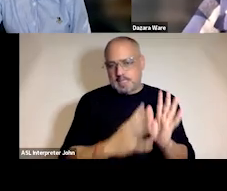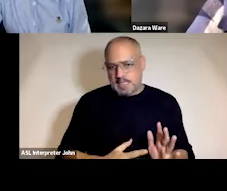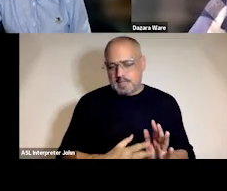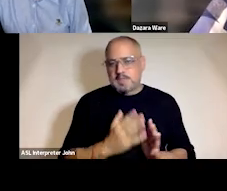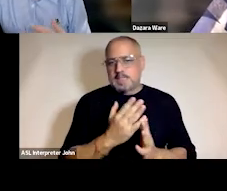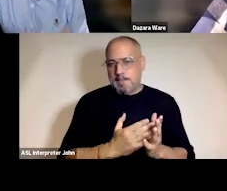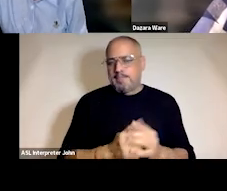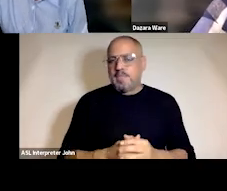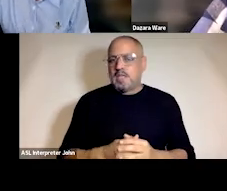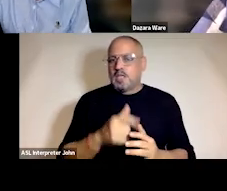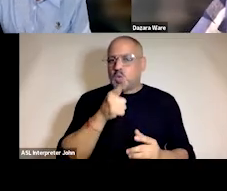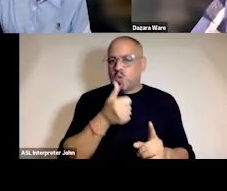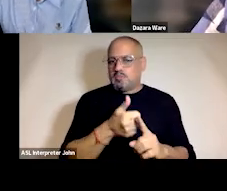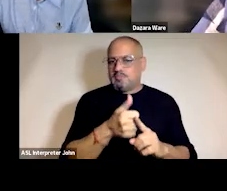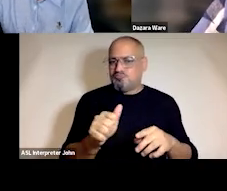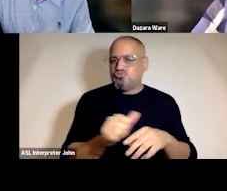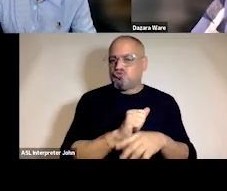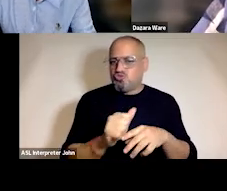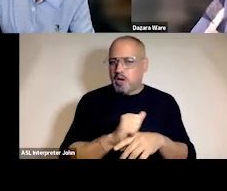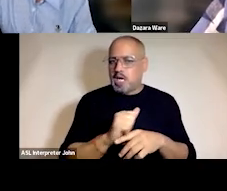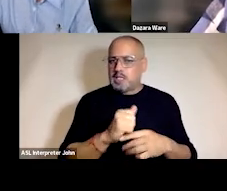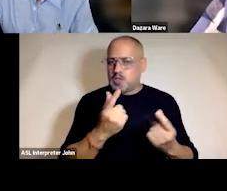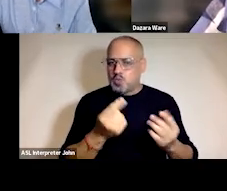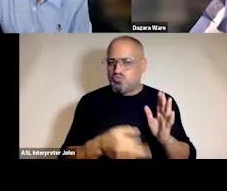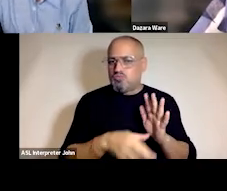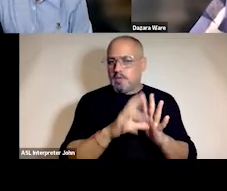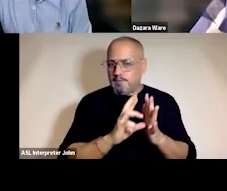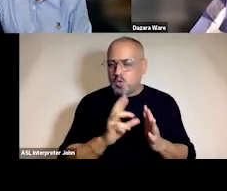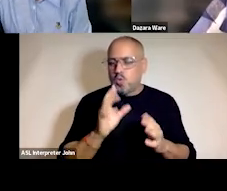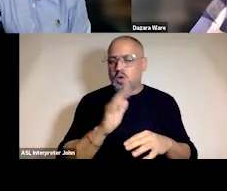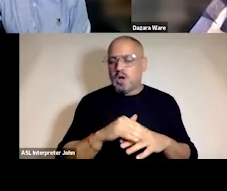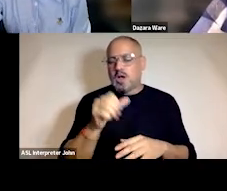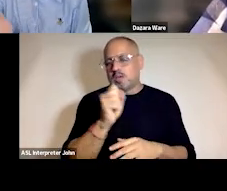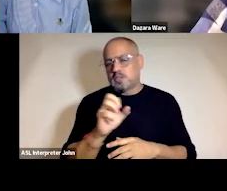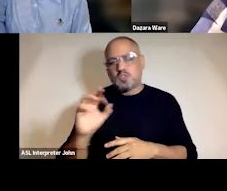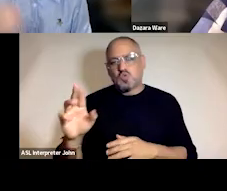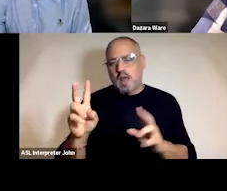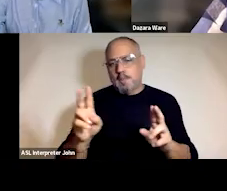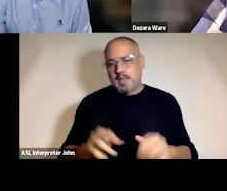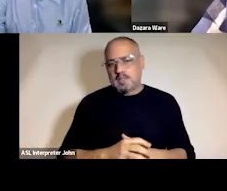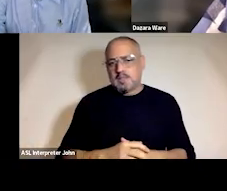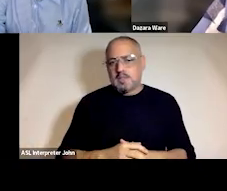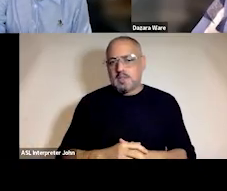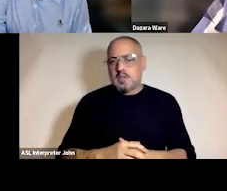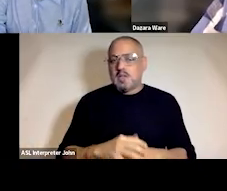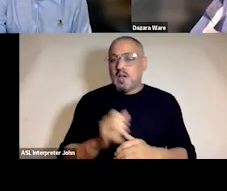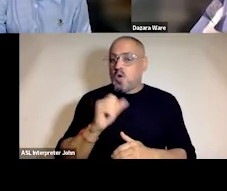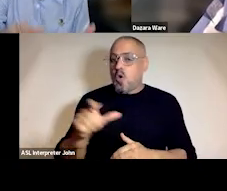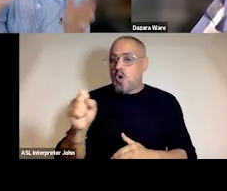that are trained to do reviews on SOAR applications. So all SOAR applications within the state